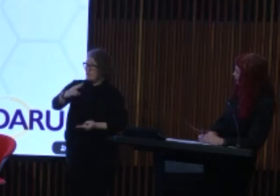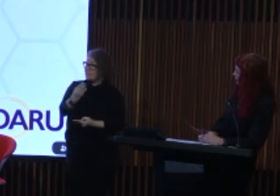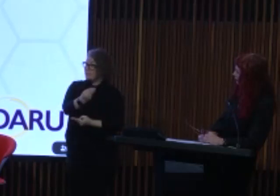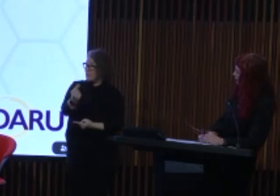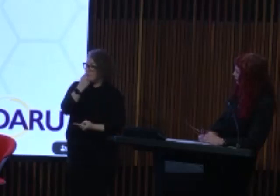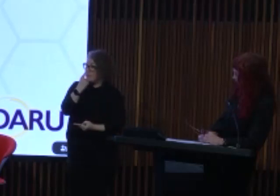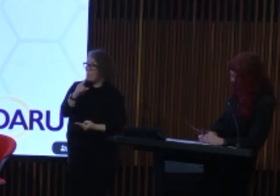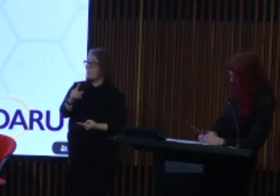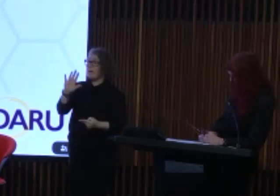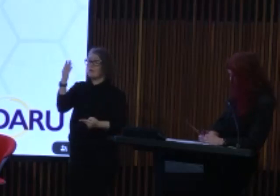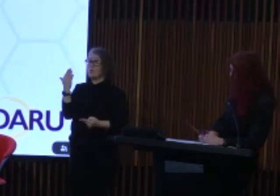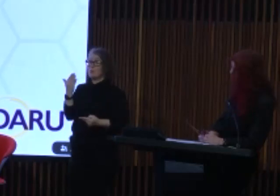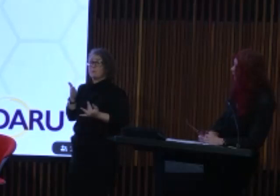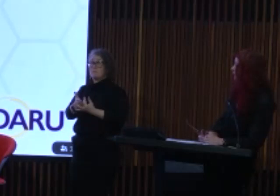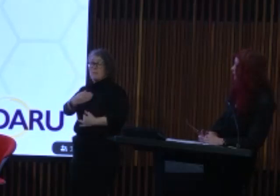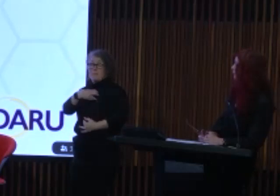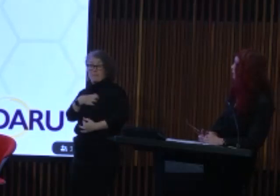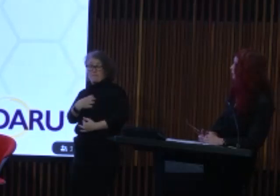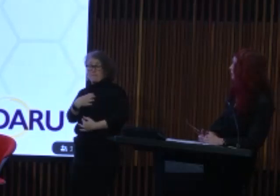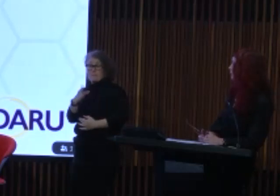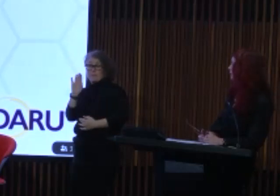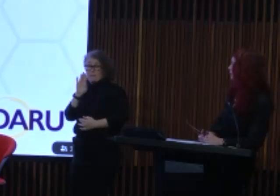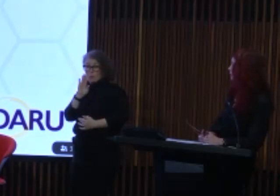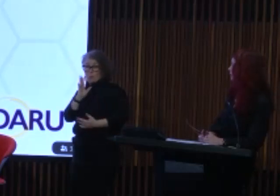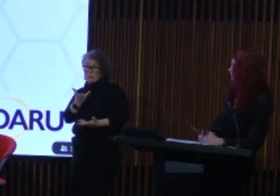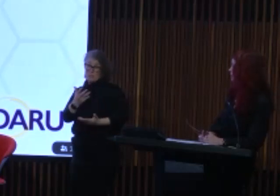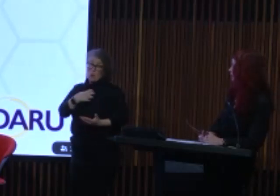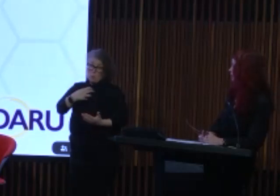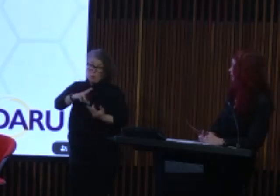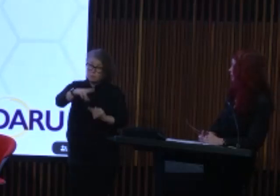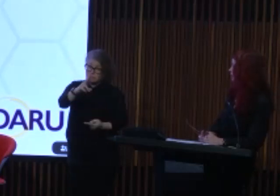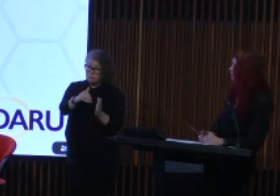wouldn't have had access before, so there are like some some the beginning of change